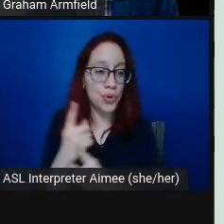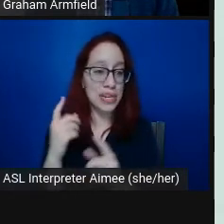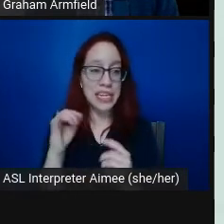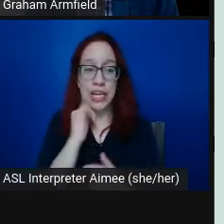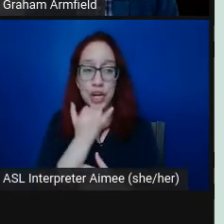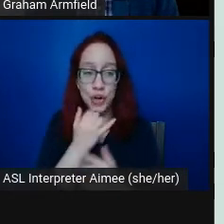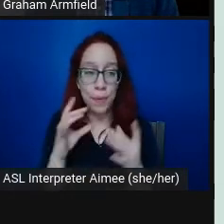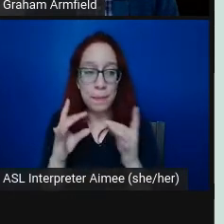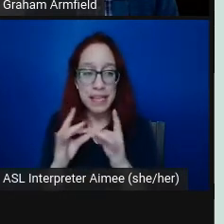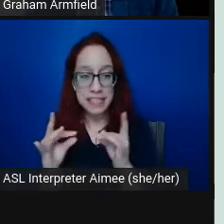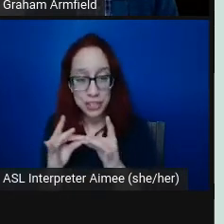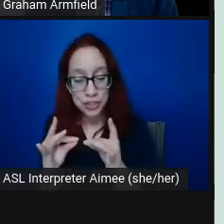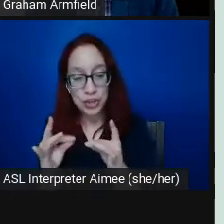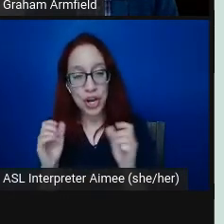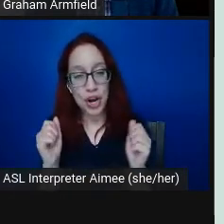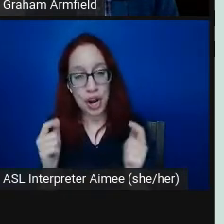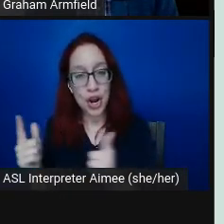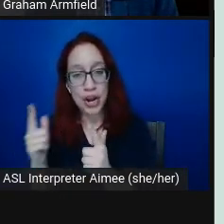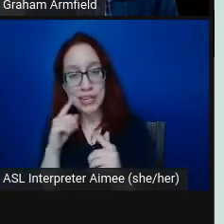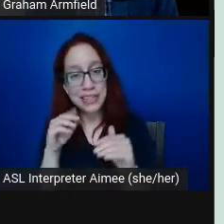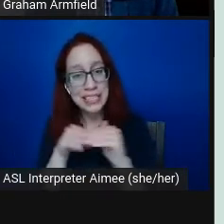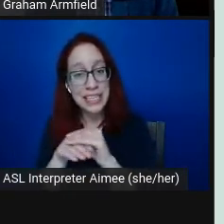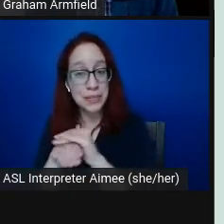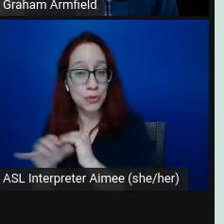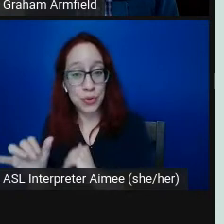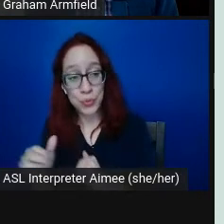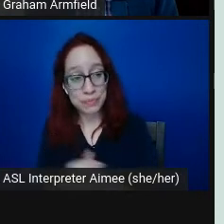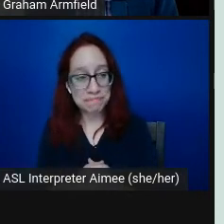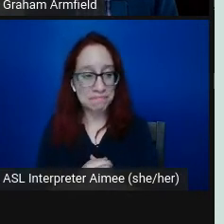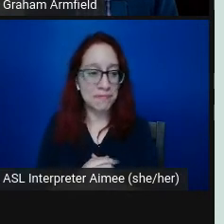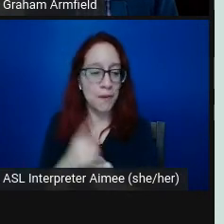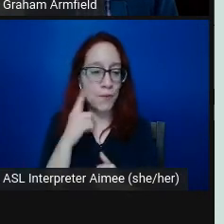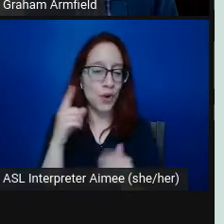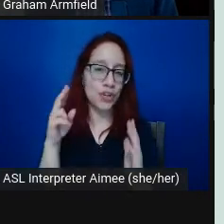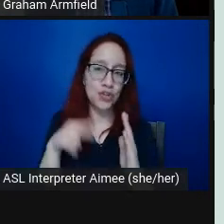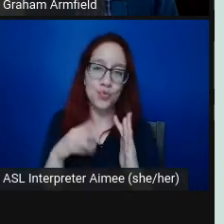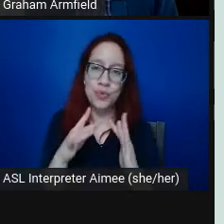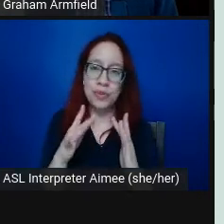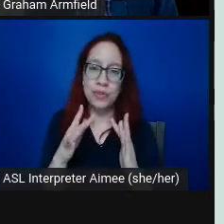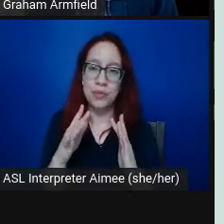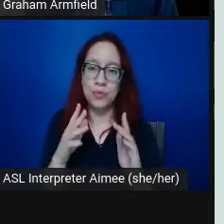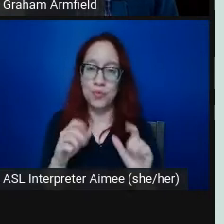and these are all accessible as well to a screen reader. That is really, really good.